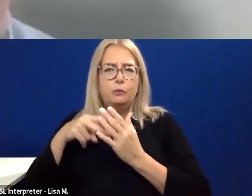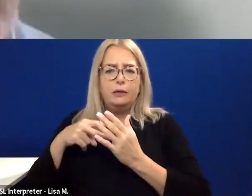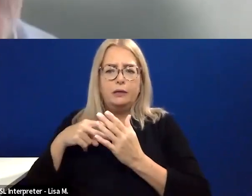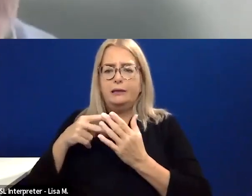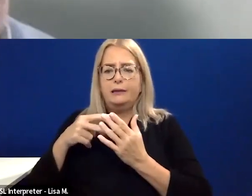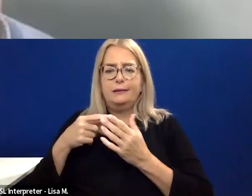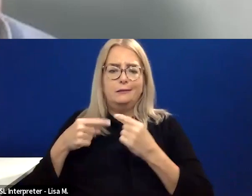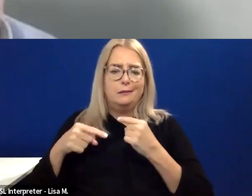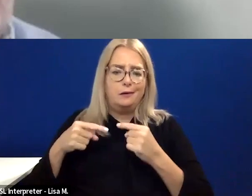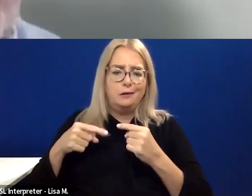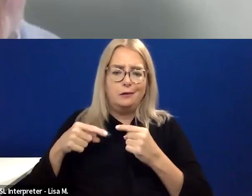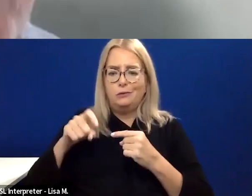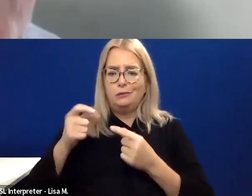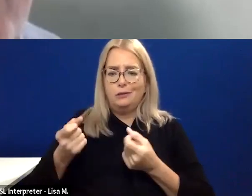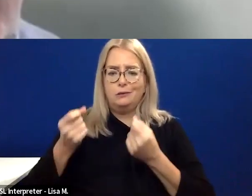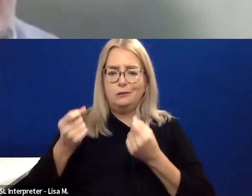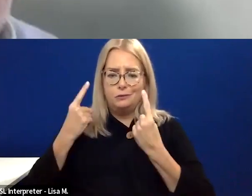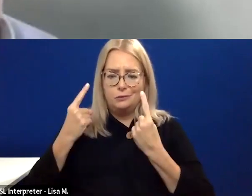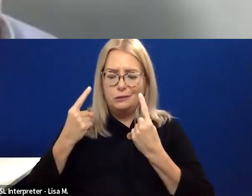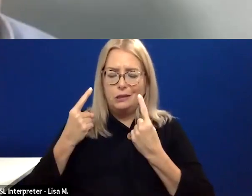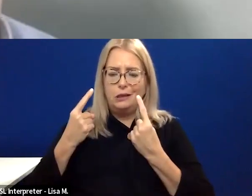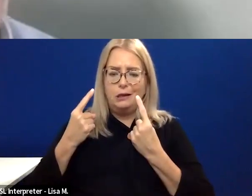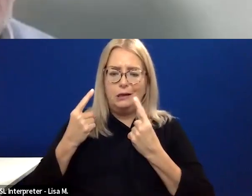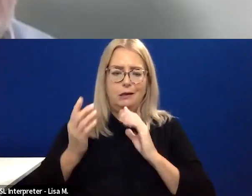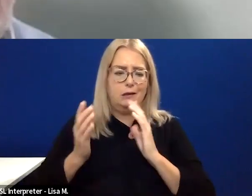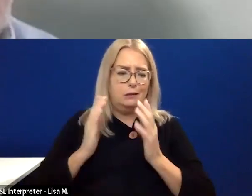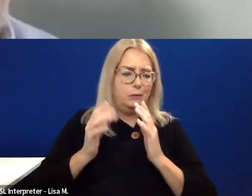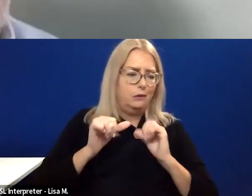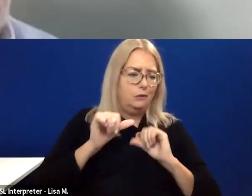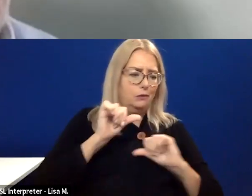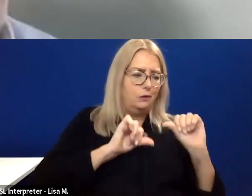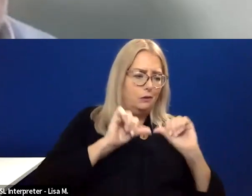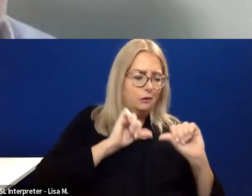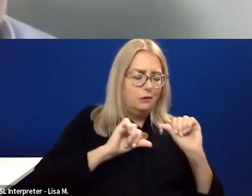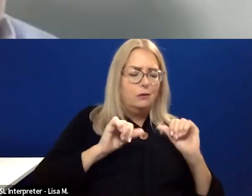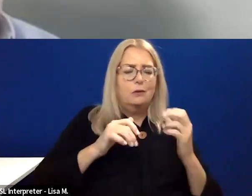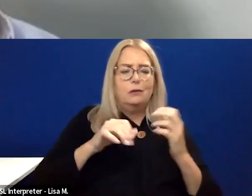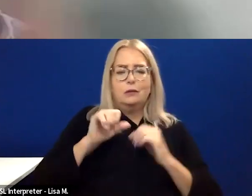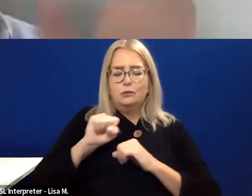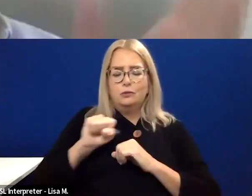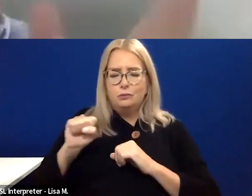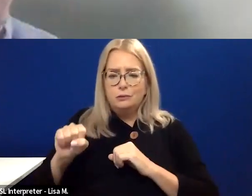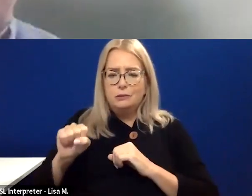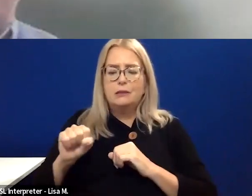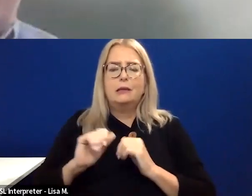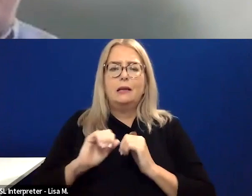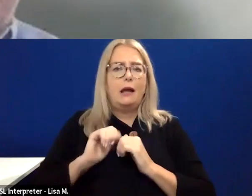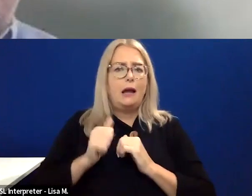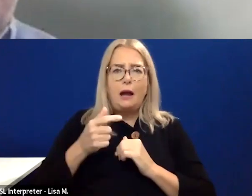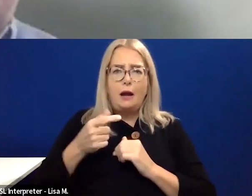to try to understand versus a science text versus social studies the way you think about it is going